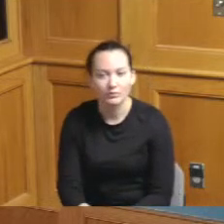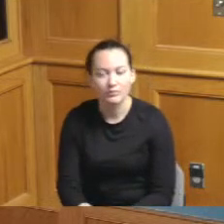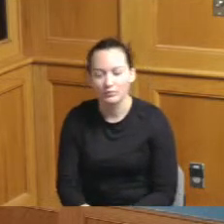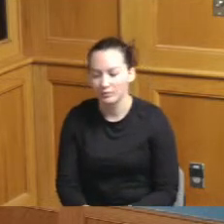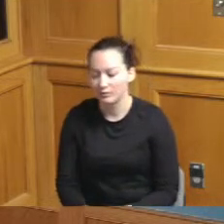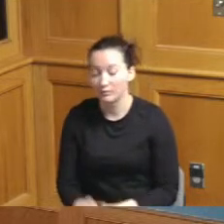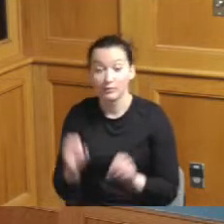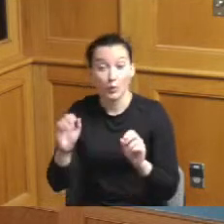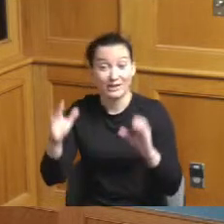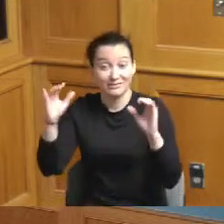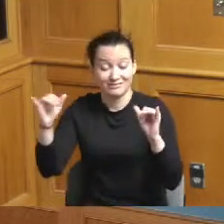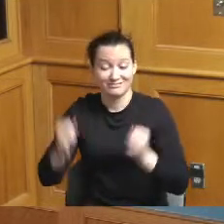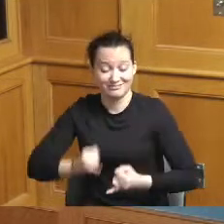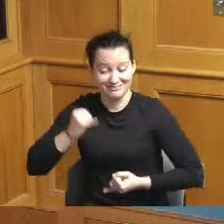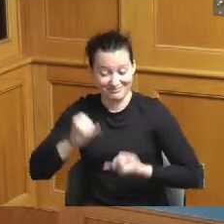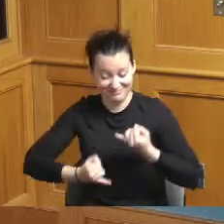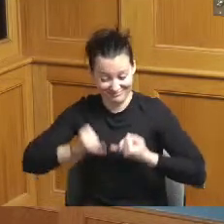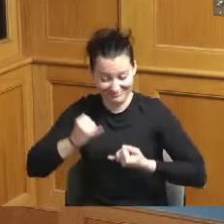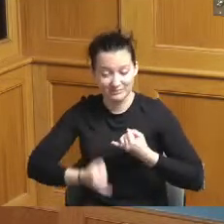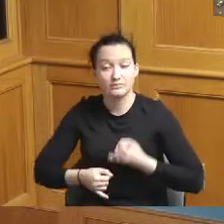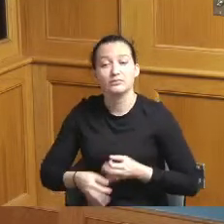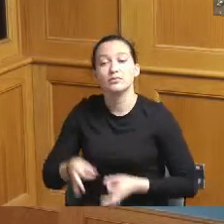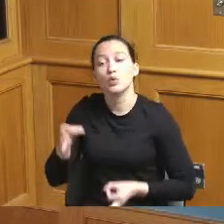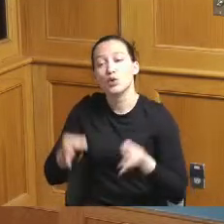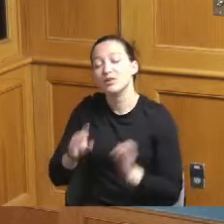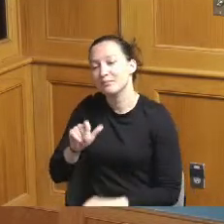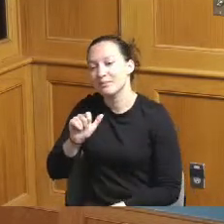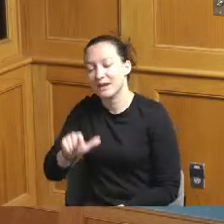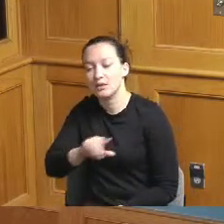okay at least court of appeals Julie Nessler